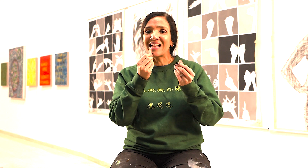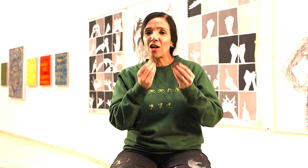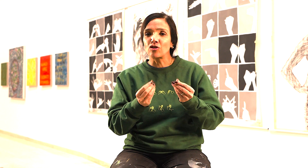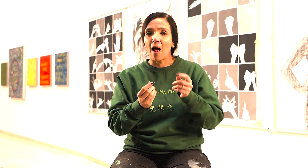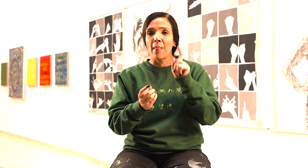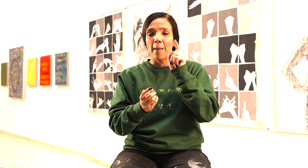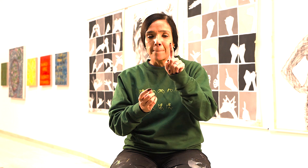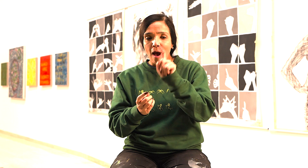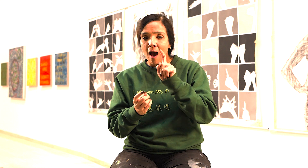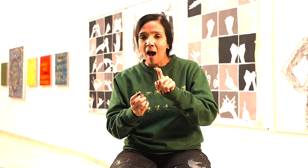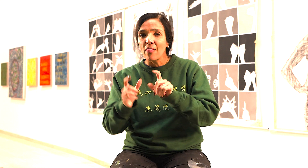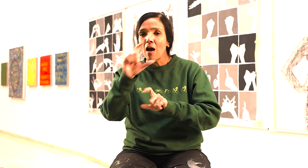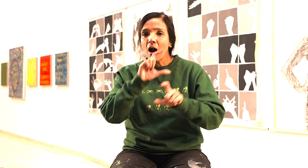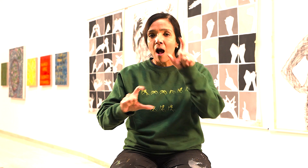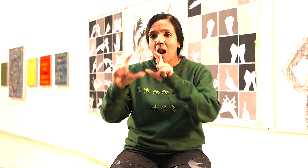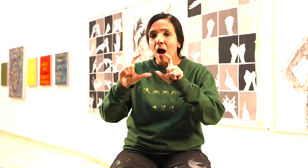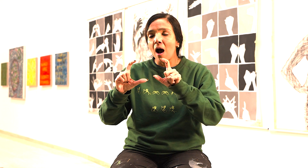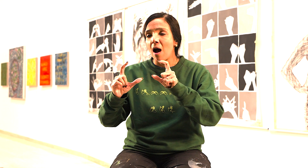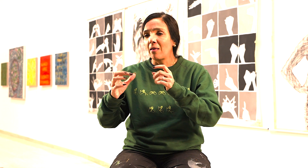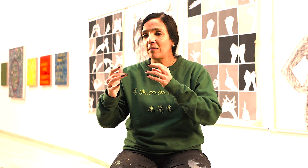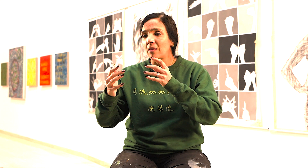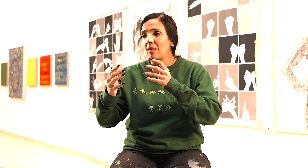I love the idea of the texture, the dots, the colors,